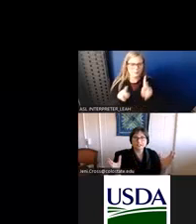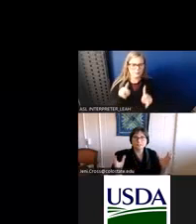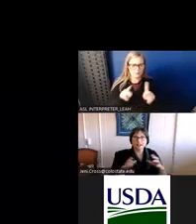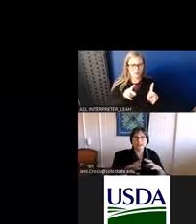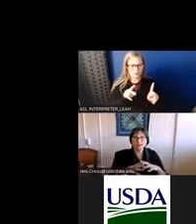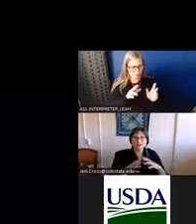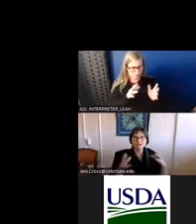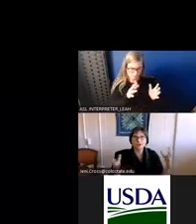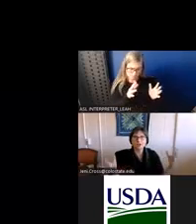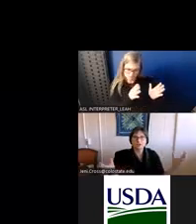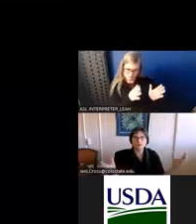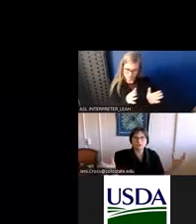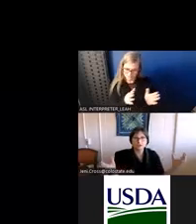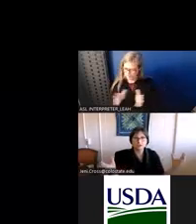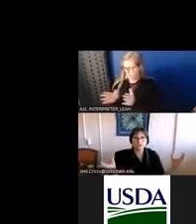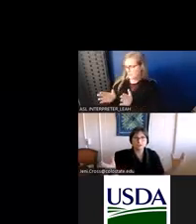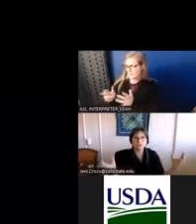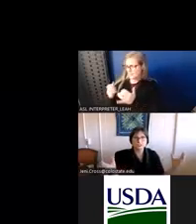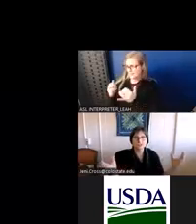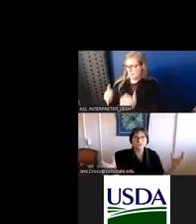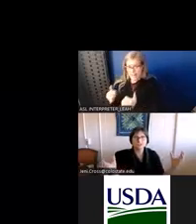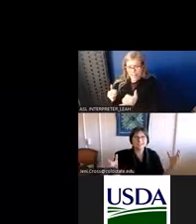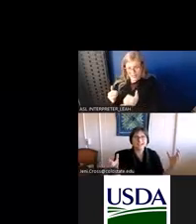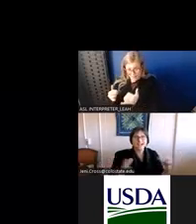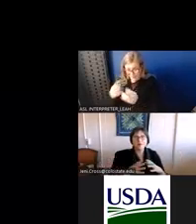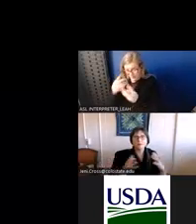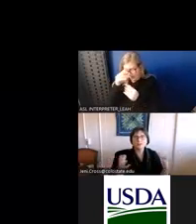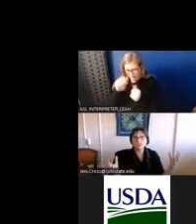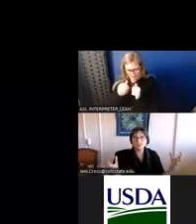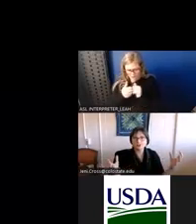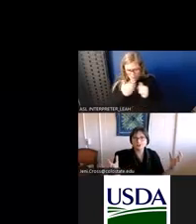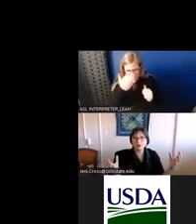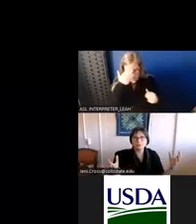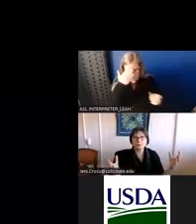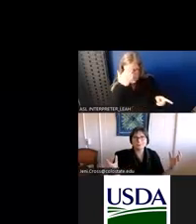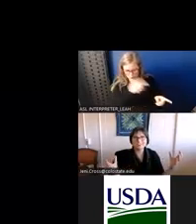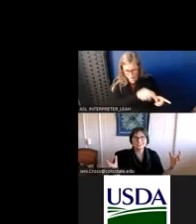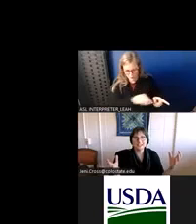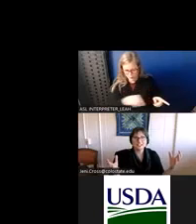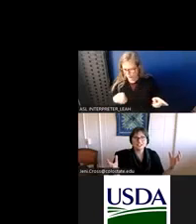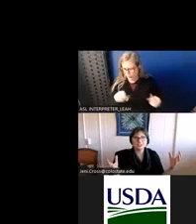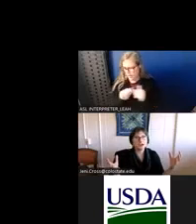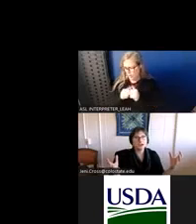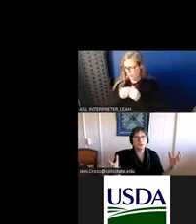think about how does all of what we know from those various fields help us to solve problems so that scientists are now